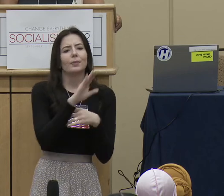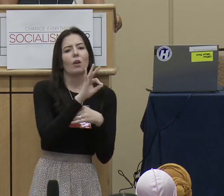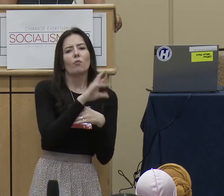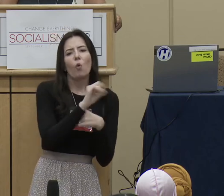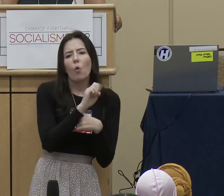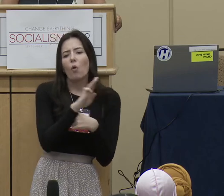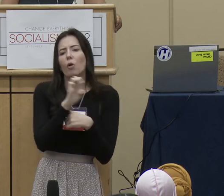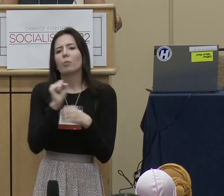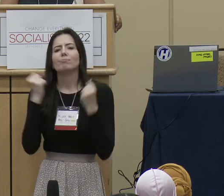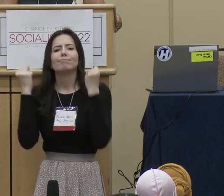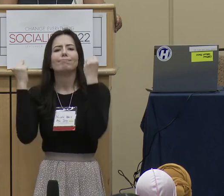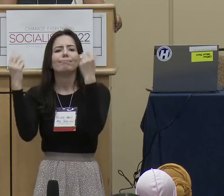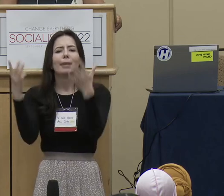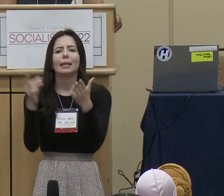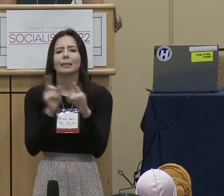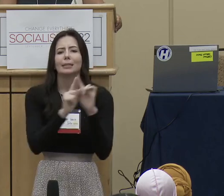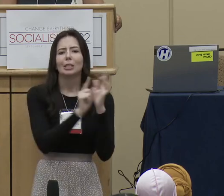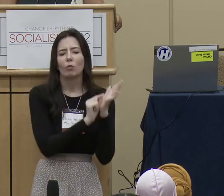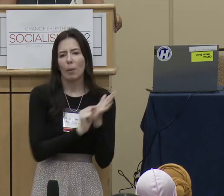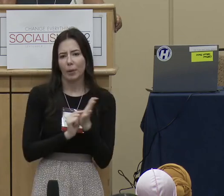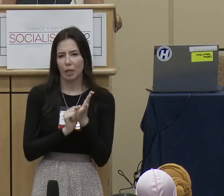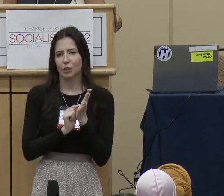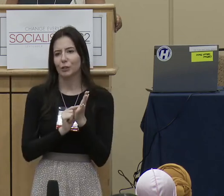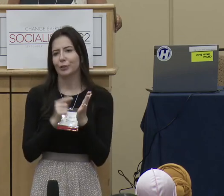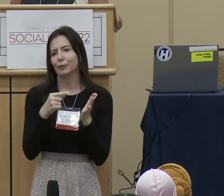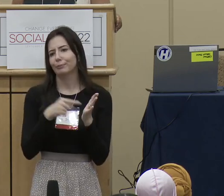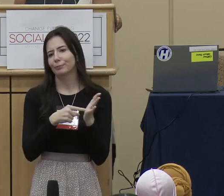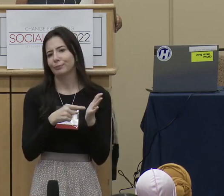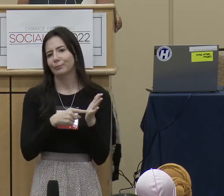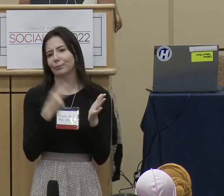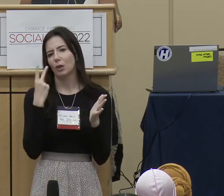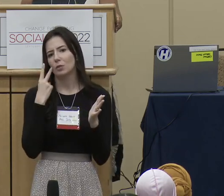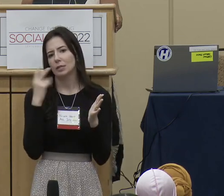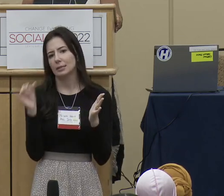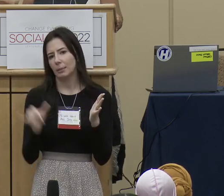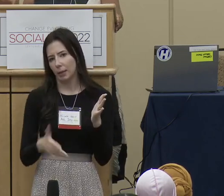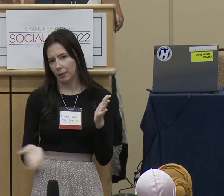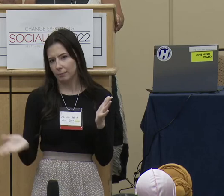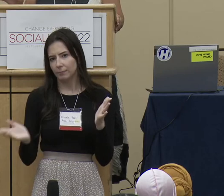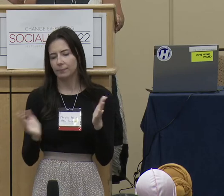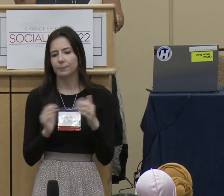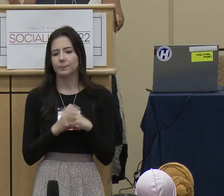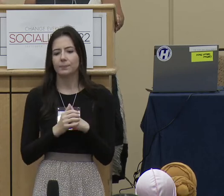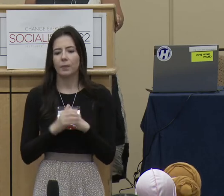And there are many other quotes like that in the pages of Forbes , financialFinancial Times, Wall Street Journal,